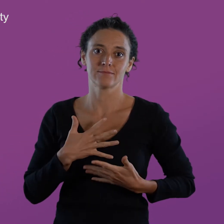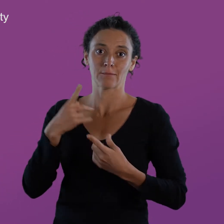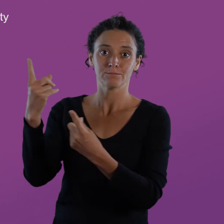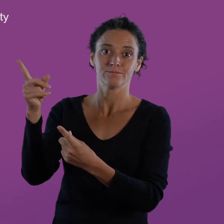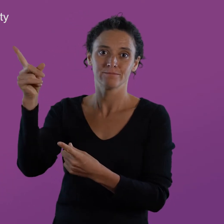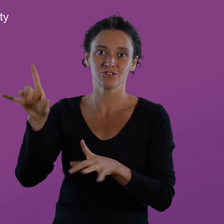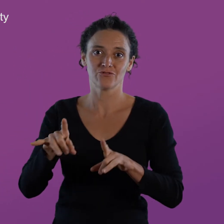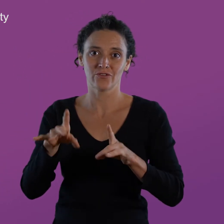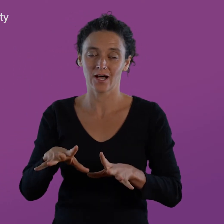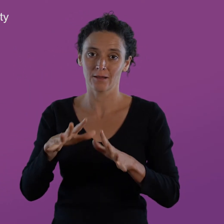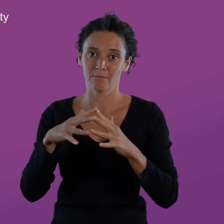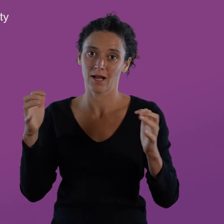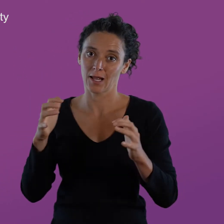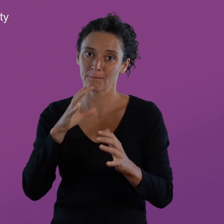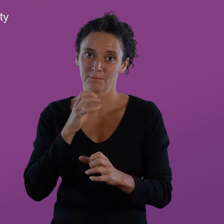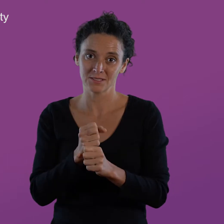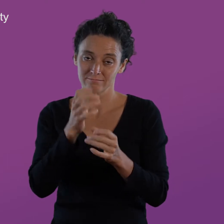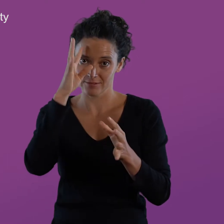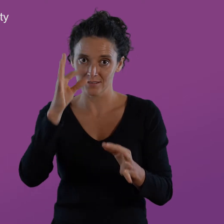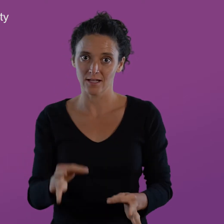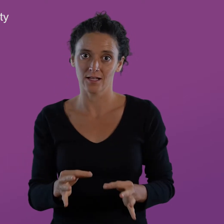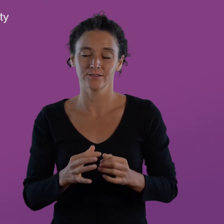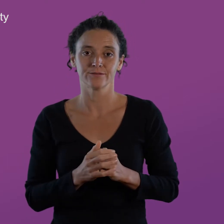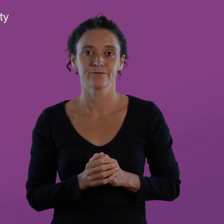This, however, is a matter for the Australian Parliament to decide.